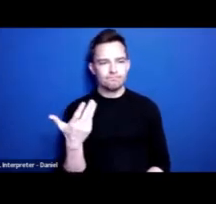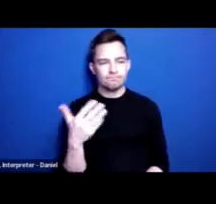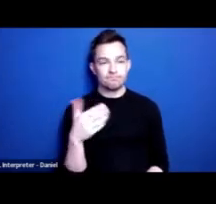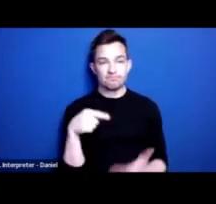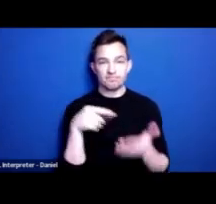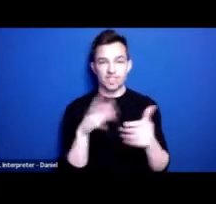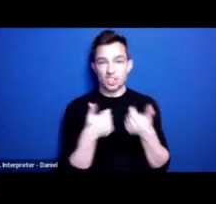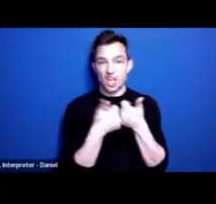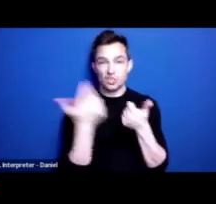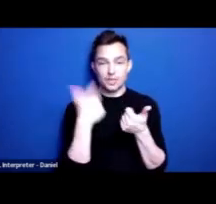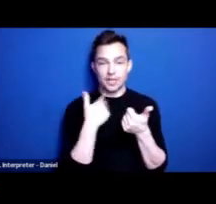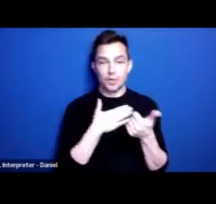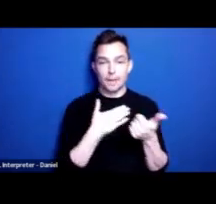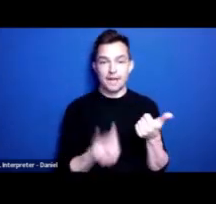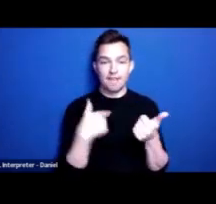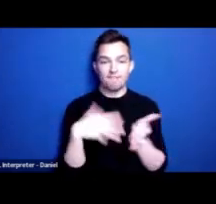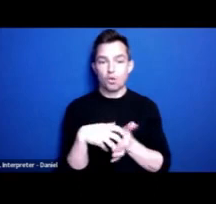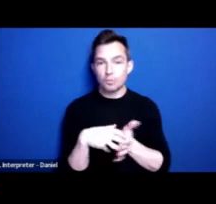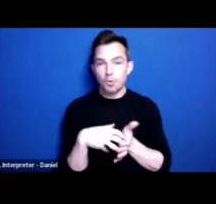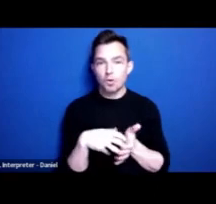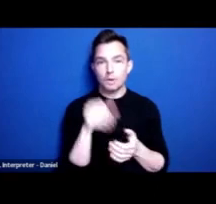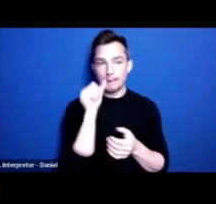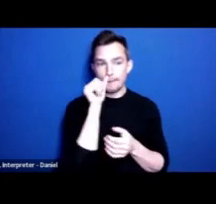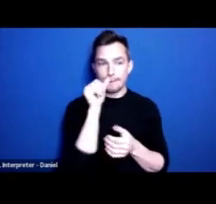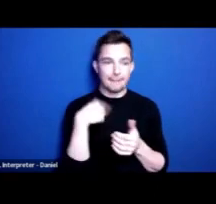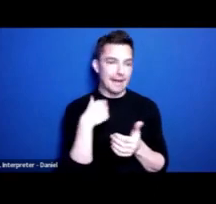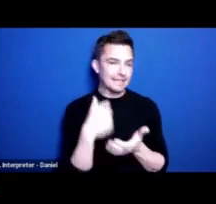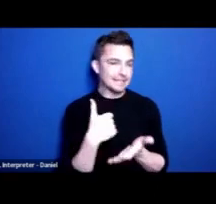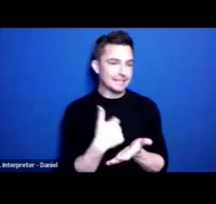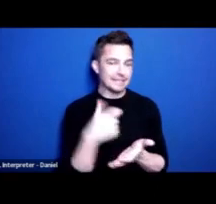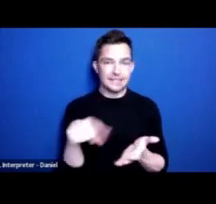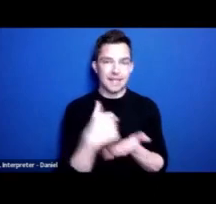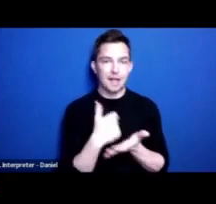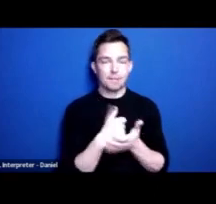Because I don't want admit, I'm horrible. I don't want to get on I need help. Difficulties with memory were a huge challenge.